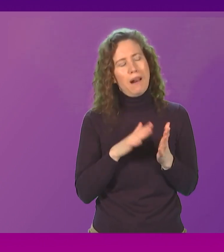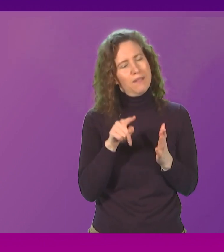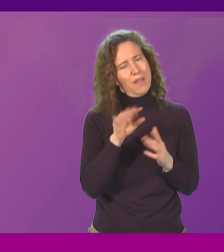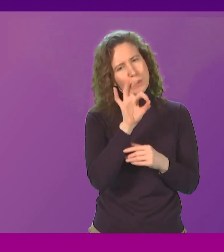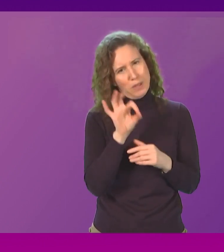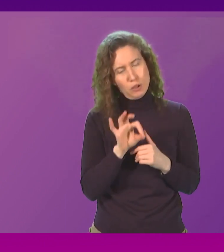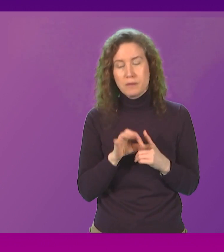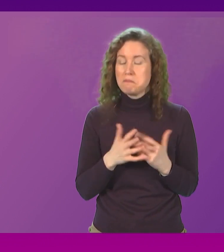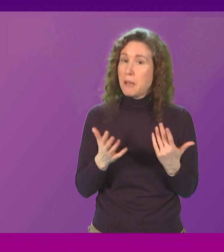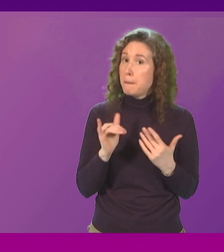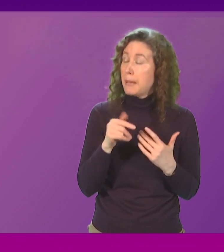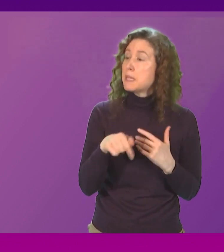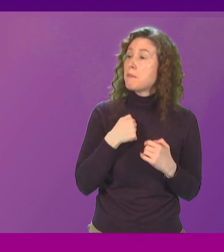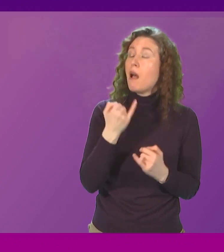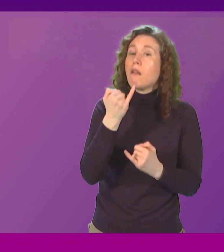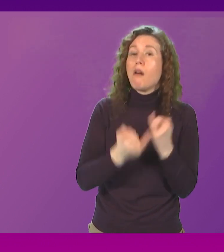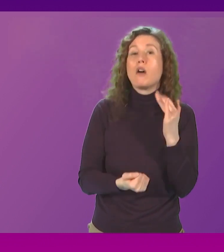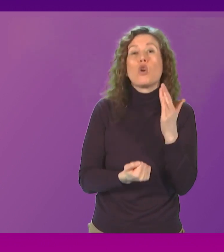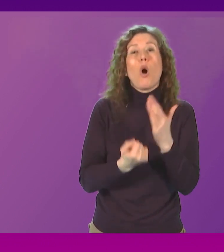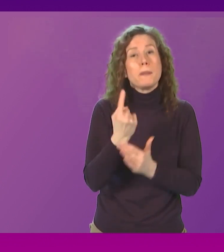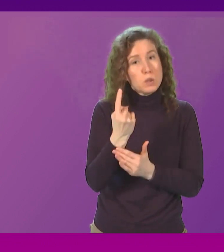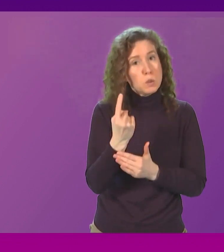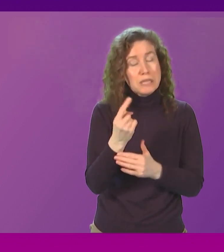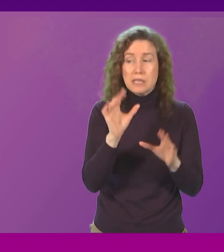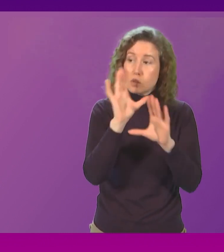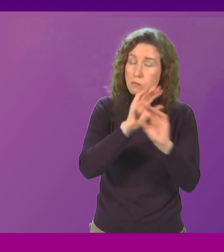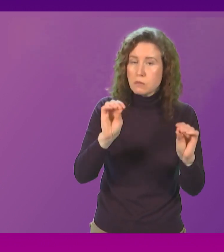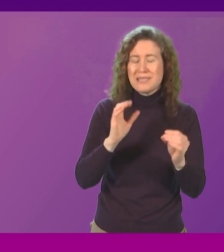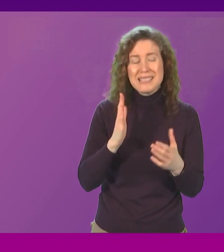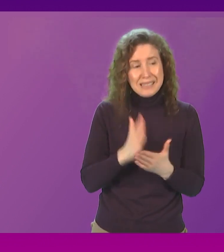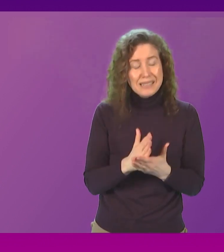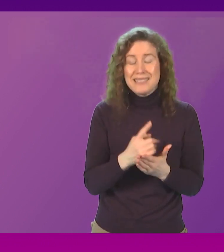Again—this may be the last opportunity that I have to point it out—it is really obvious